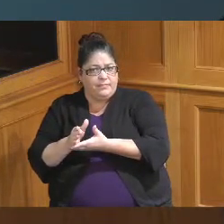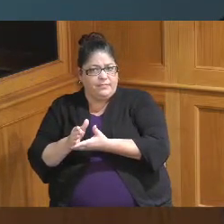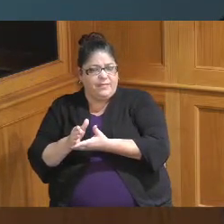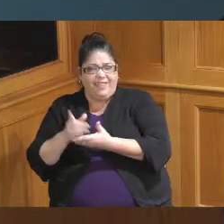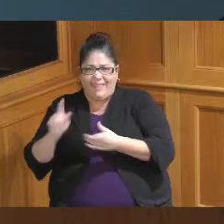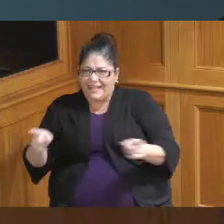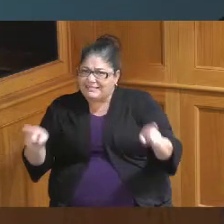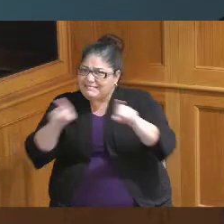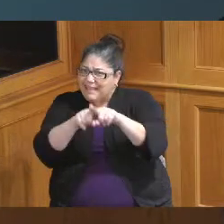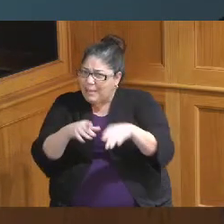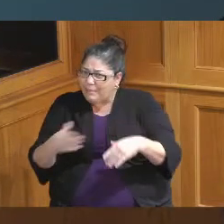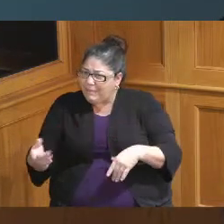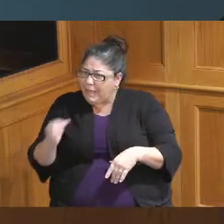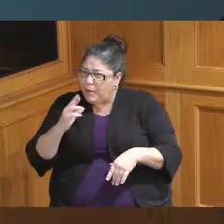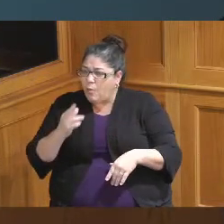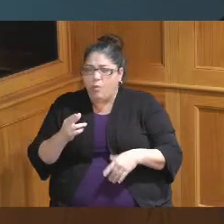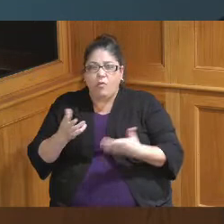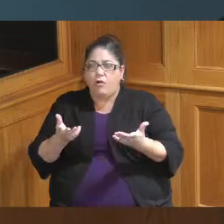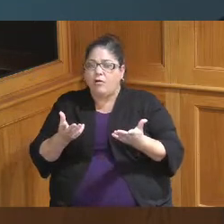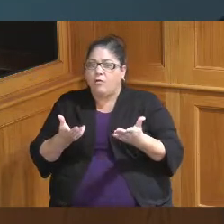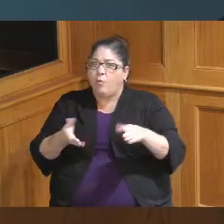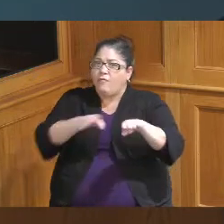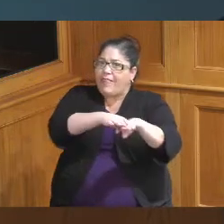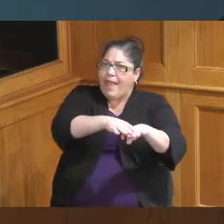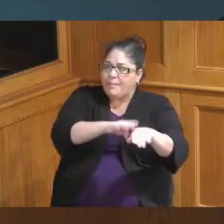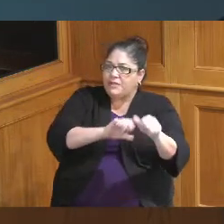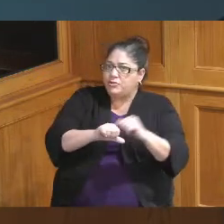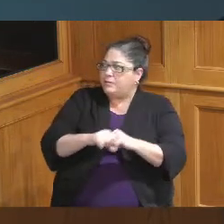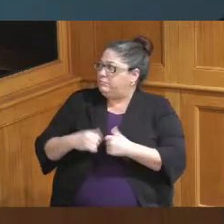or they complement each other how does that work I don't know the answer to that but I can